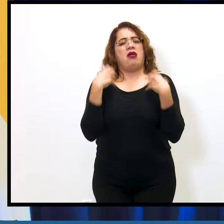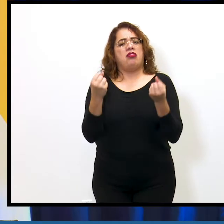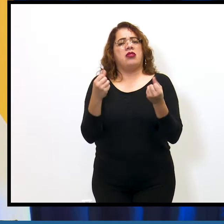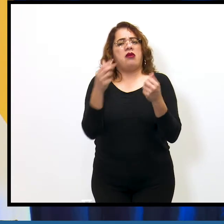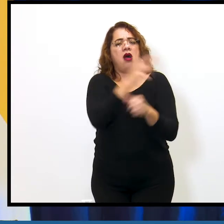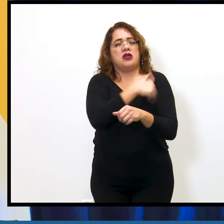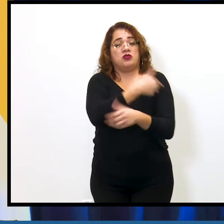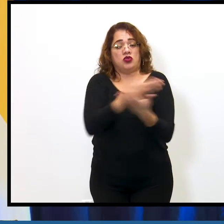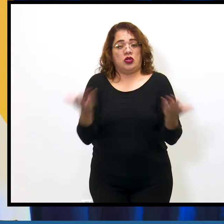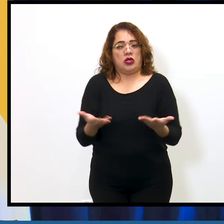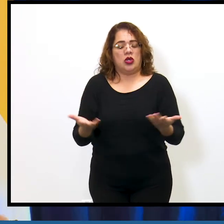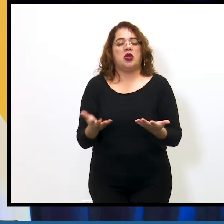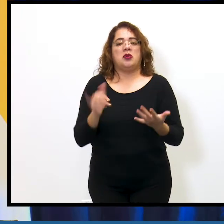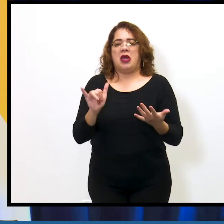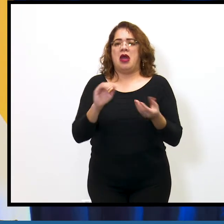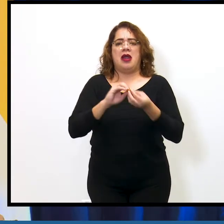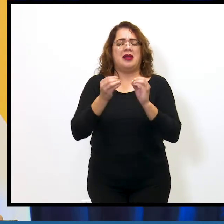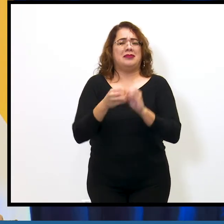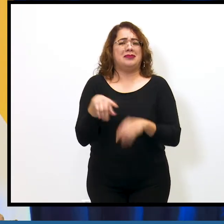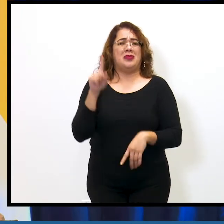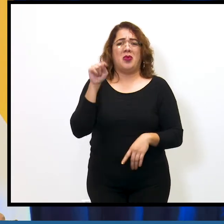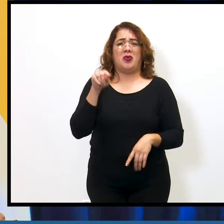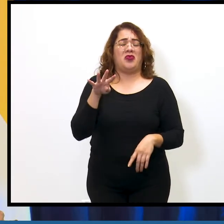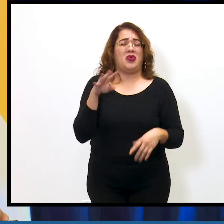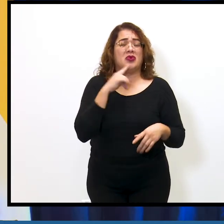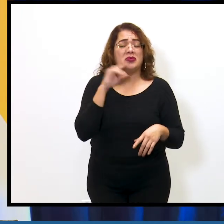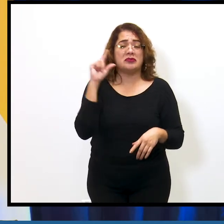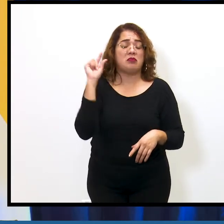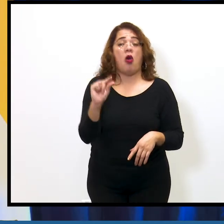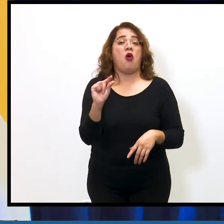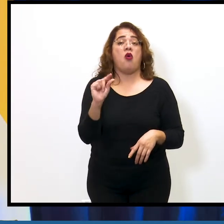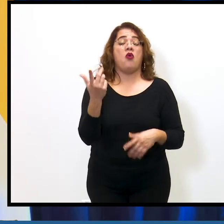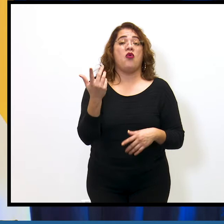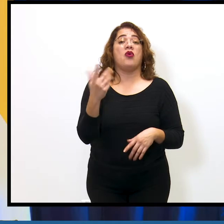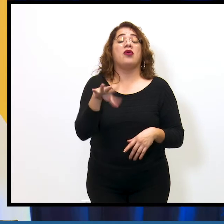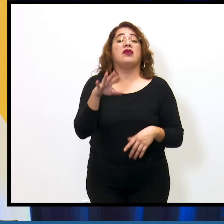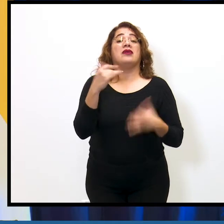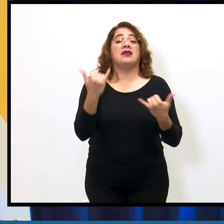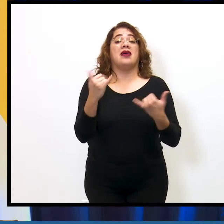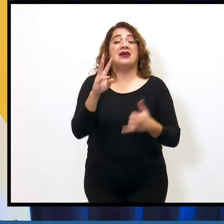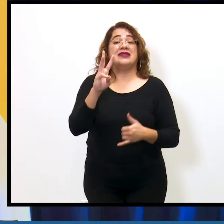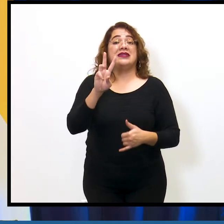and of all of our ICU beds that we have, about 62 percent of them are COVID related